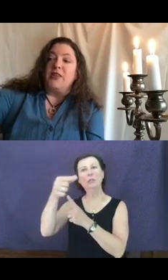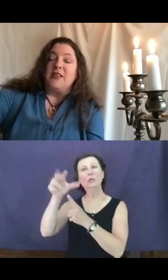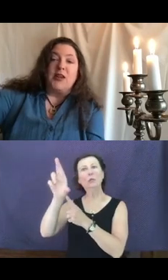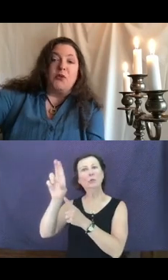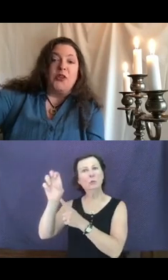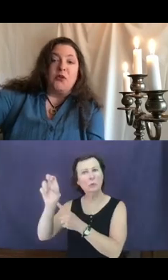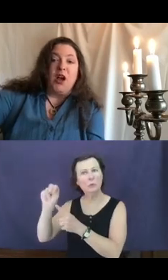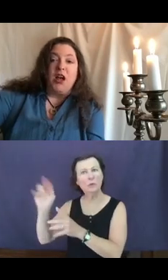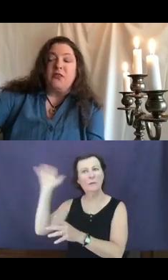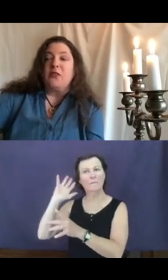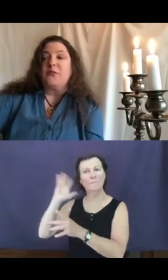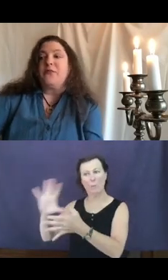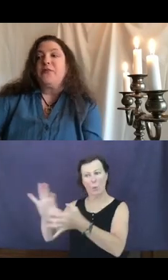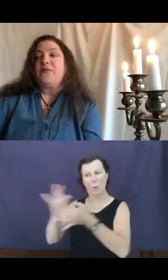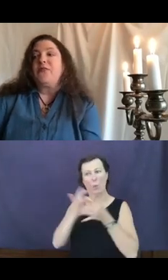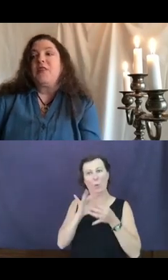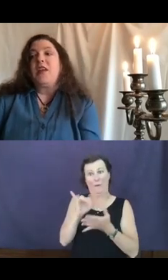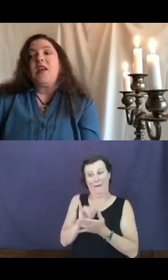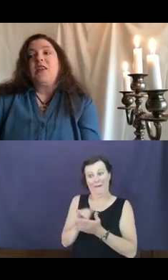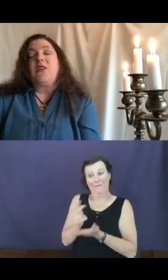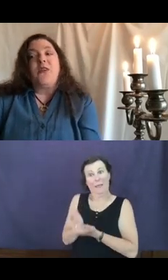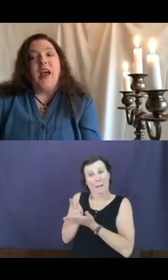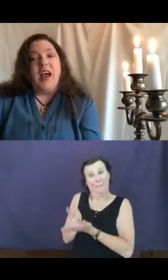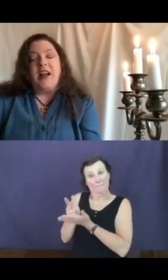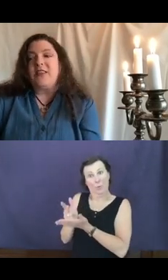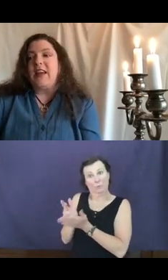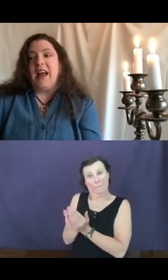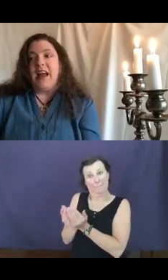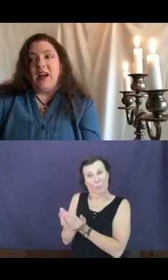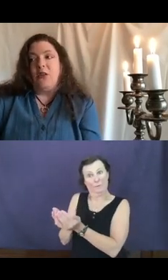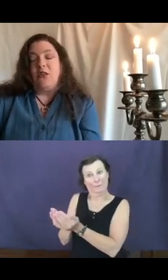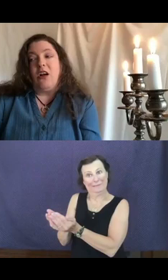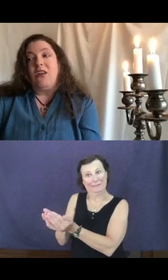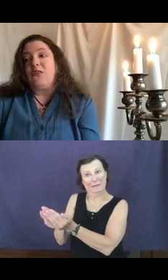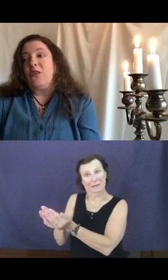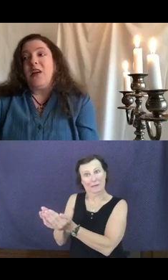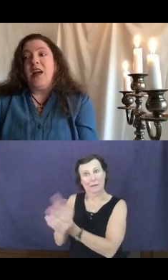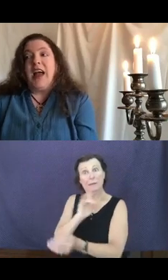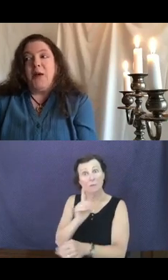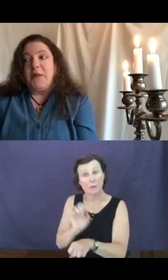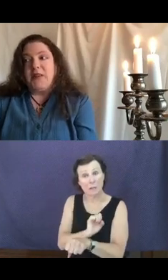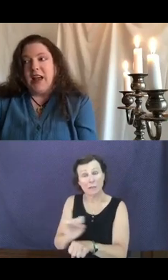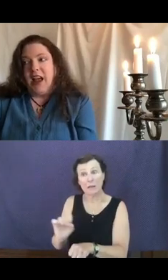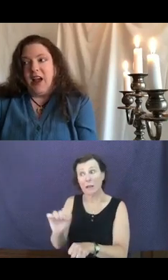sea worthy craft. The fact that Owl also happened to have